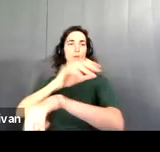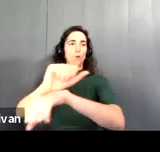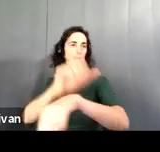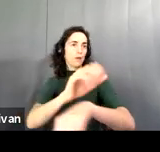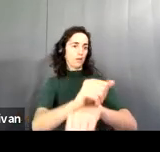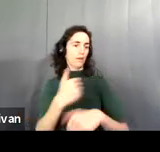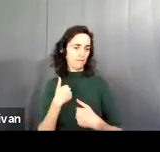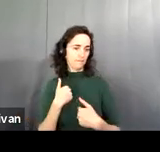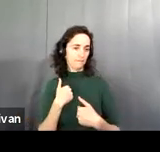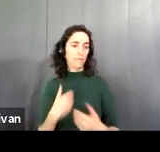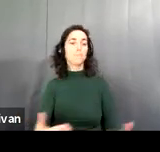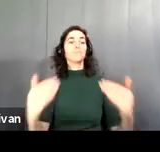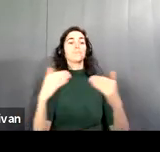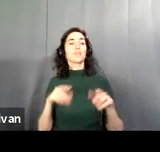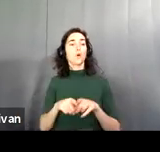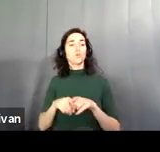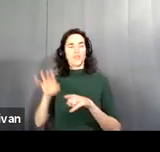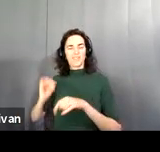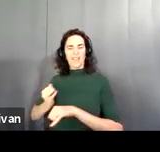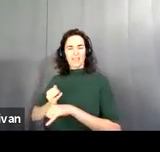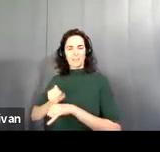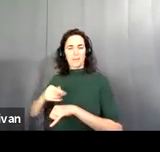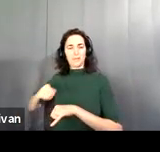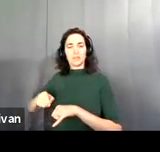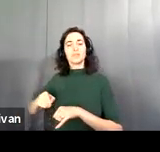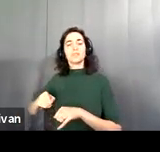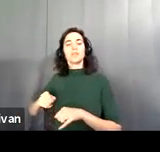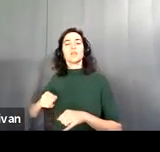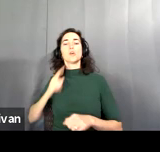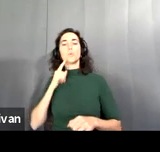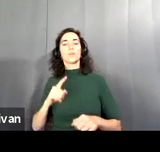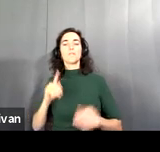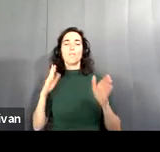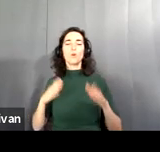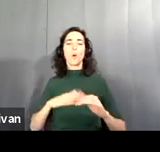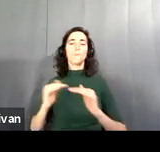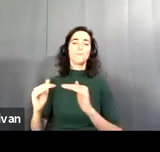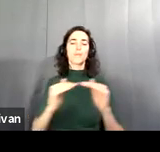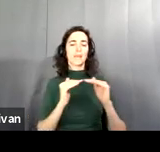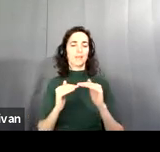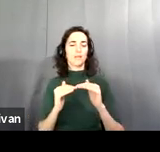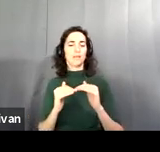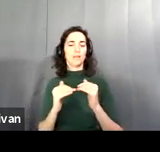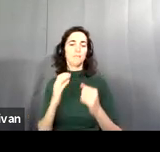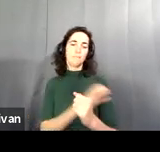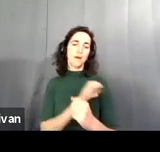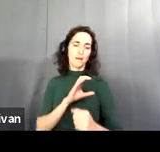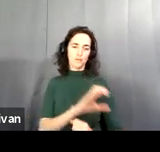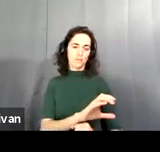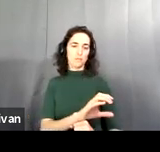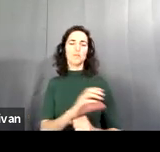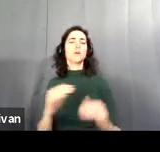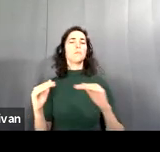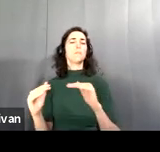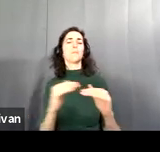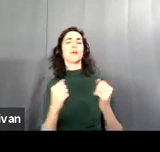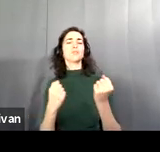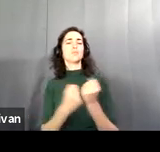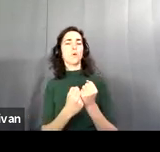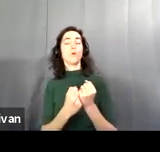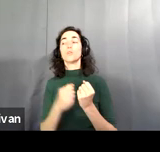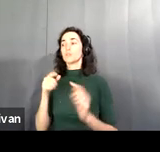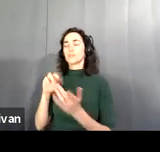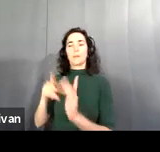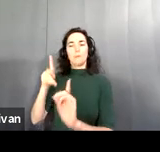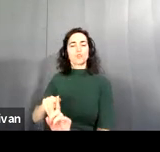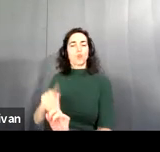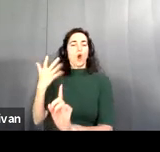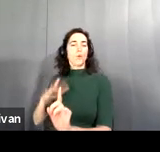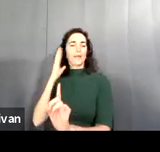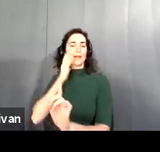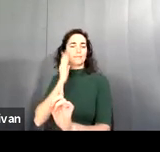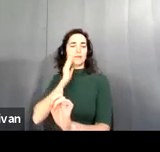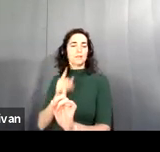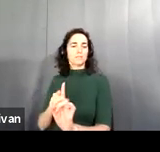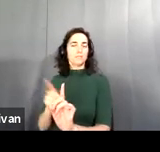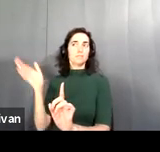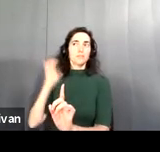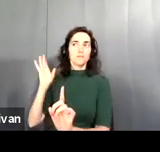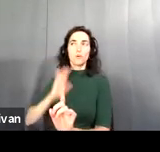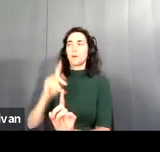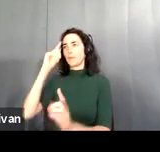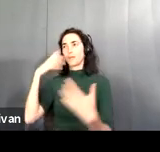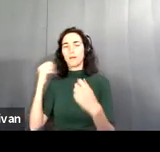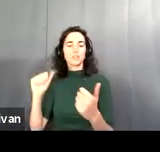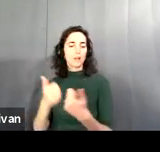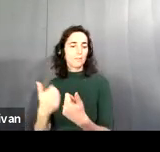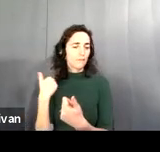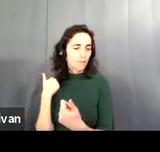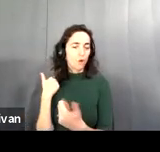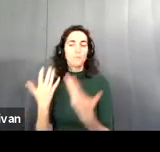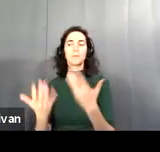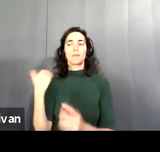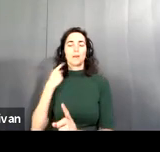Also at the campus of connection. Our facility we really focus on peer powered, so a certified Peer Support Specialist is someone who has lived experience, either they've gone through some type of mental health challenge in the past or substance use challenge